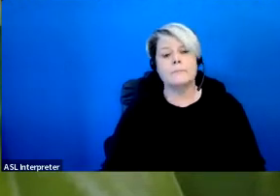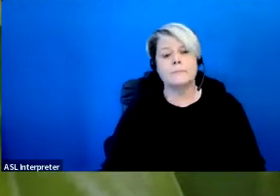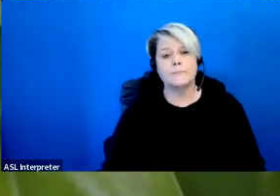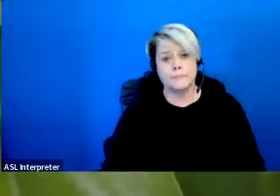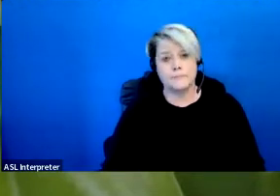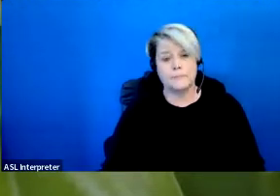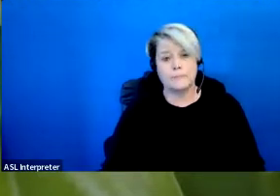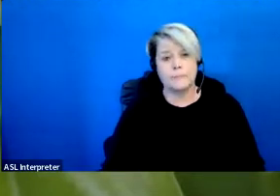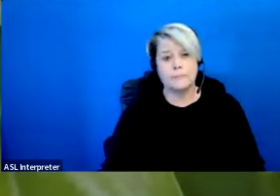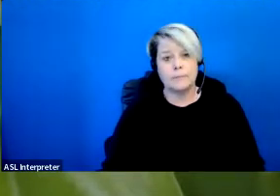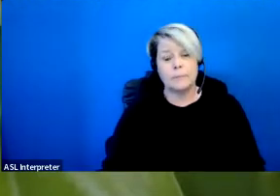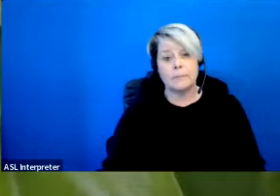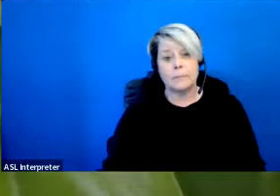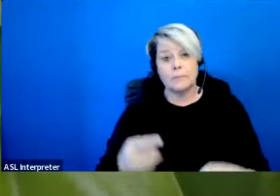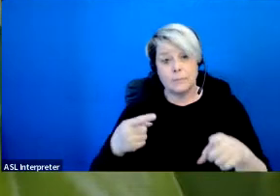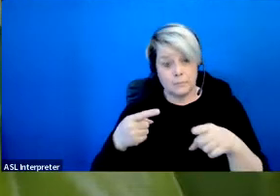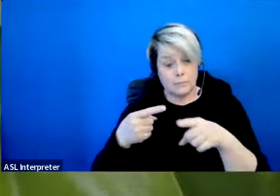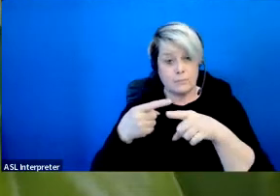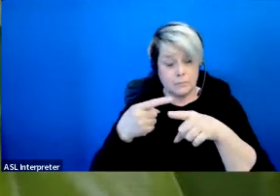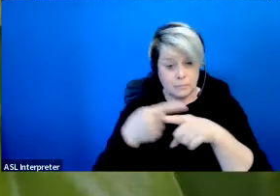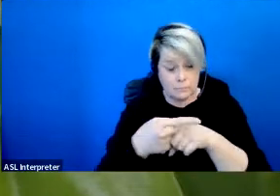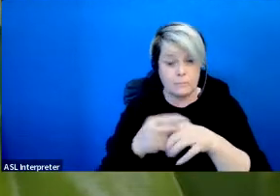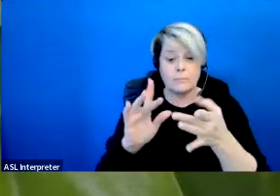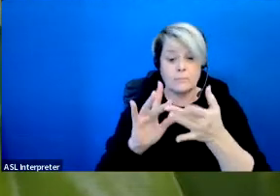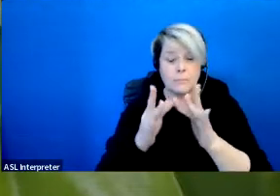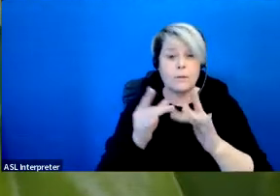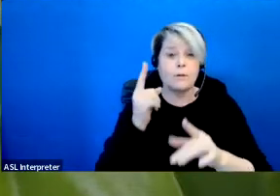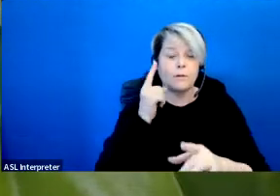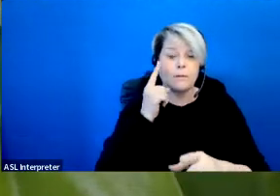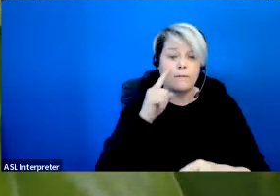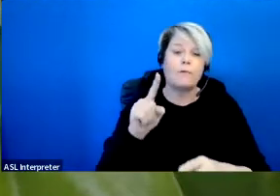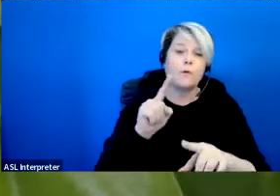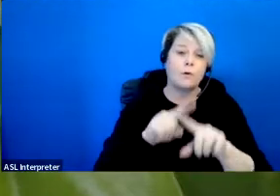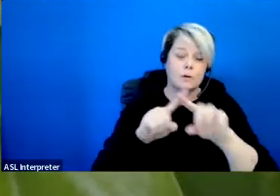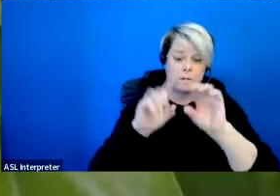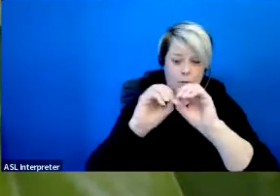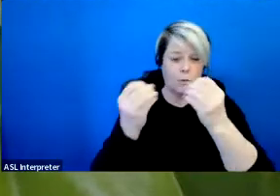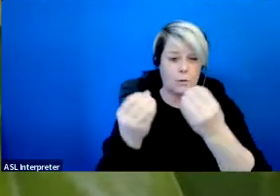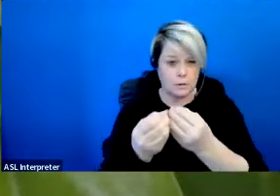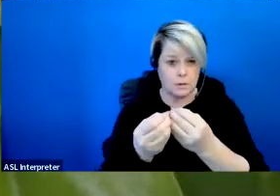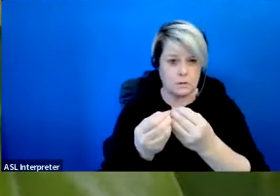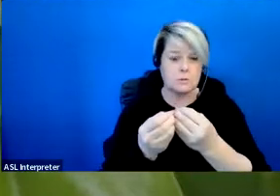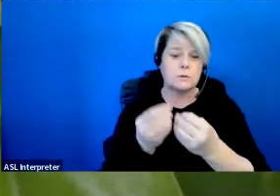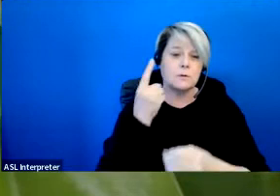like to tell you a brief book about FINE. We are a cross sector network of backbone organization and our